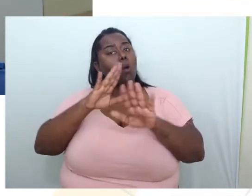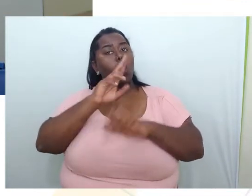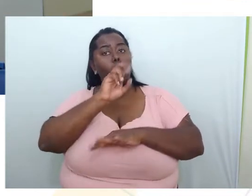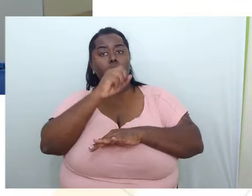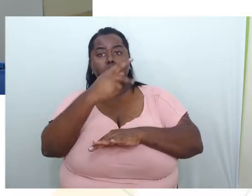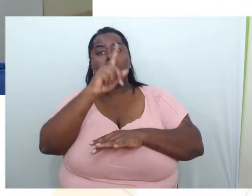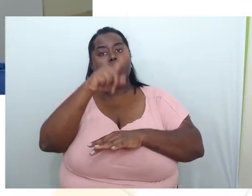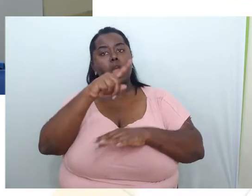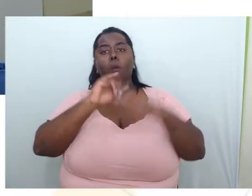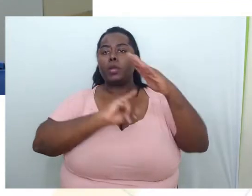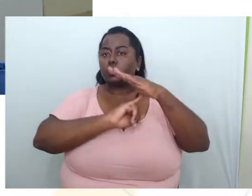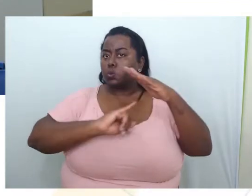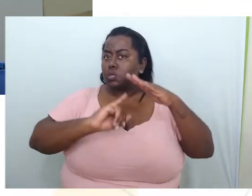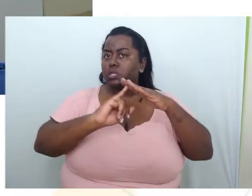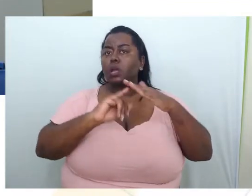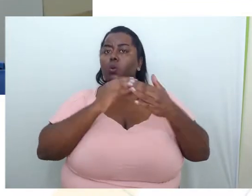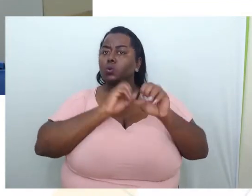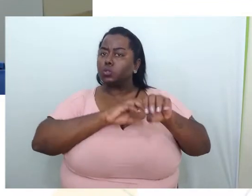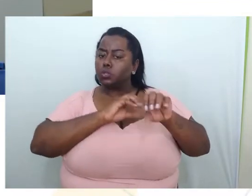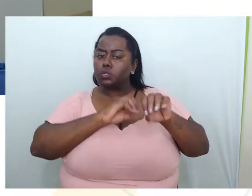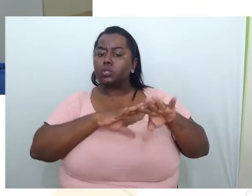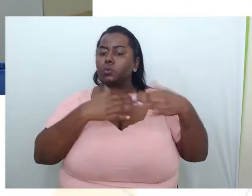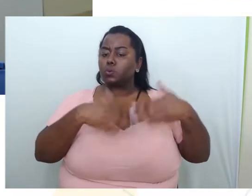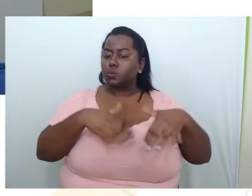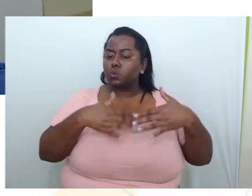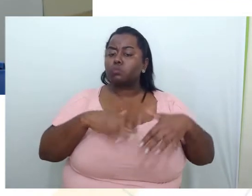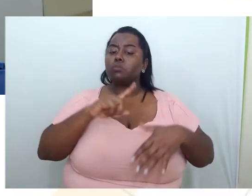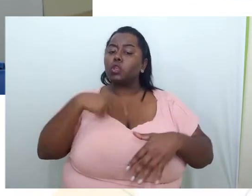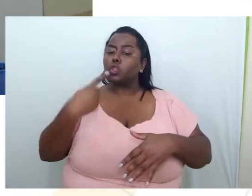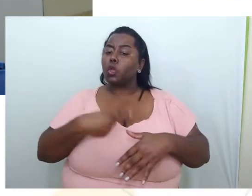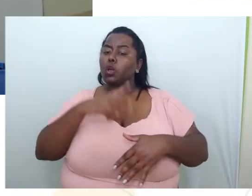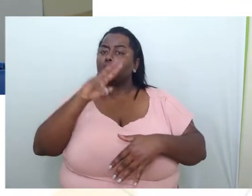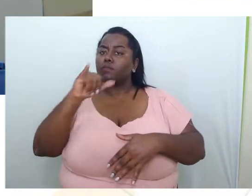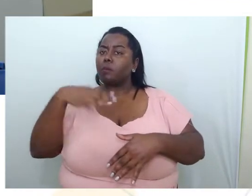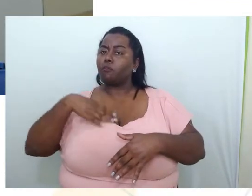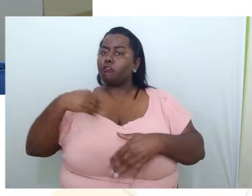organization that's why we are sending our children there so for example right